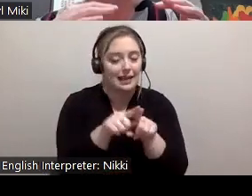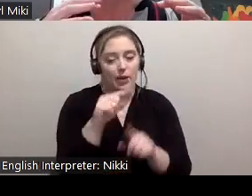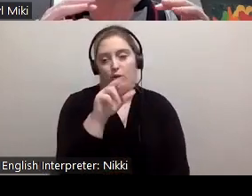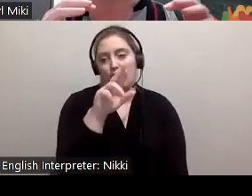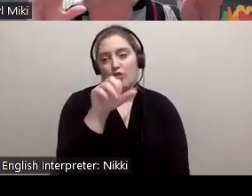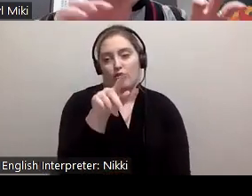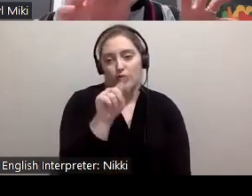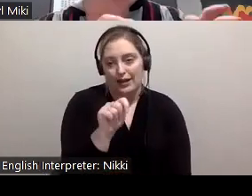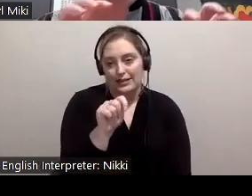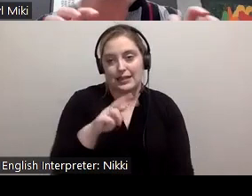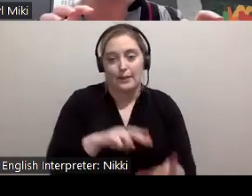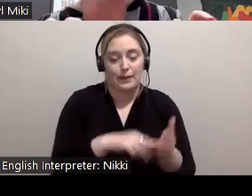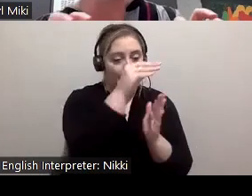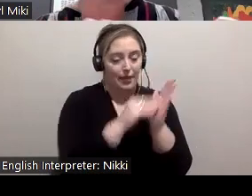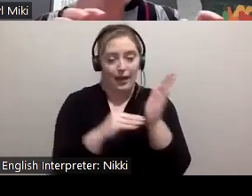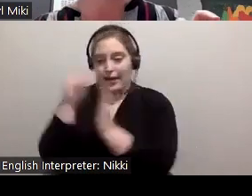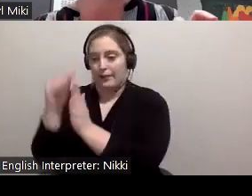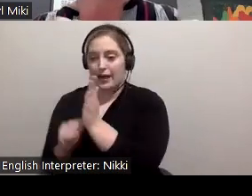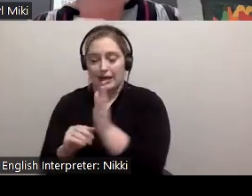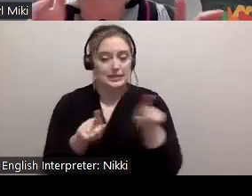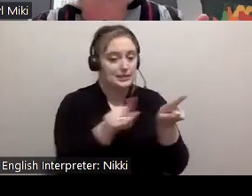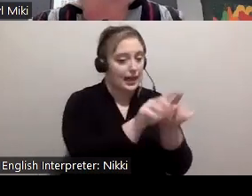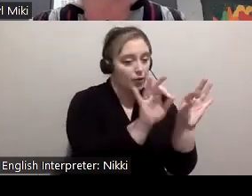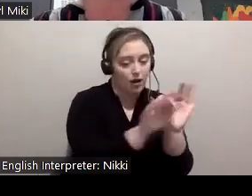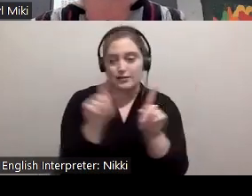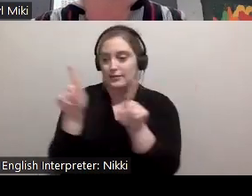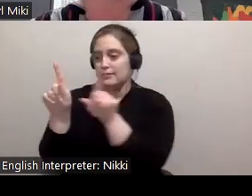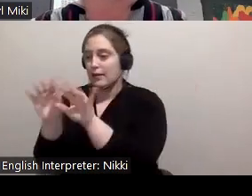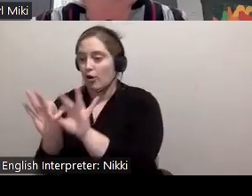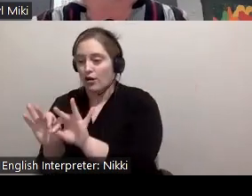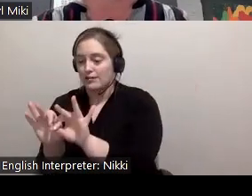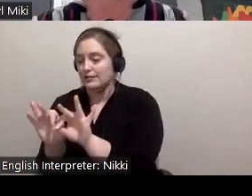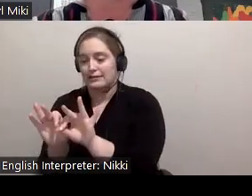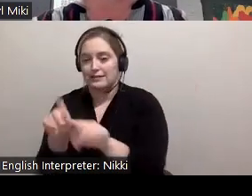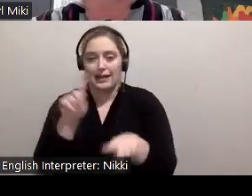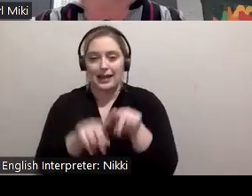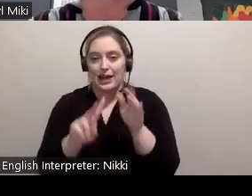put in applications for the exact same expenses twice. Now